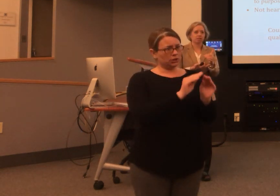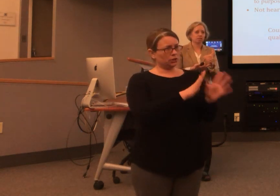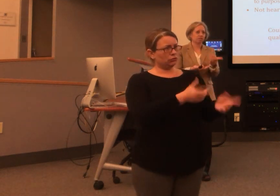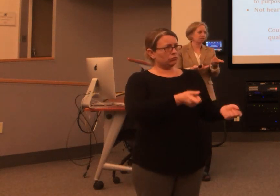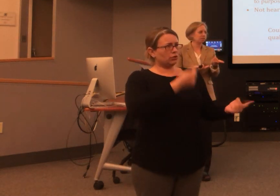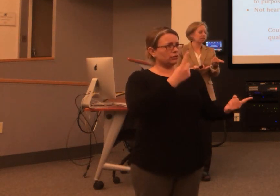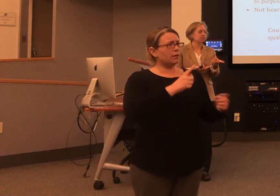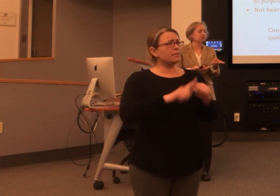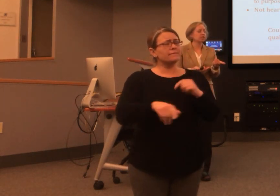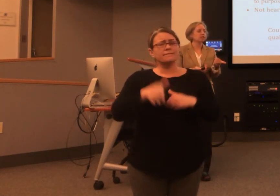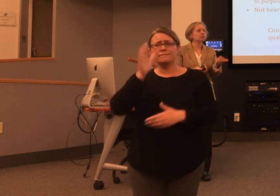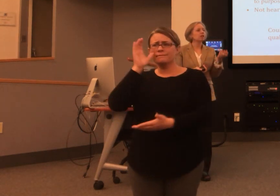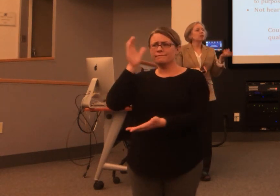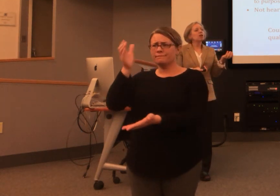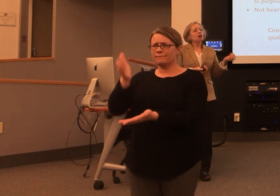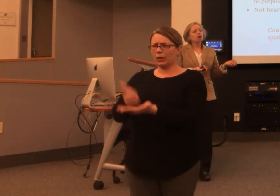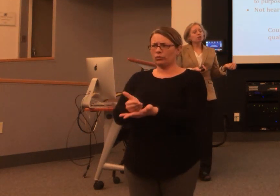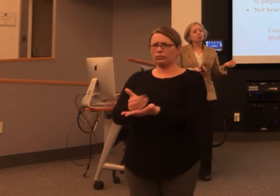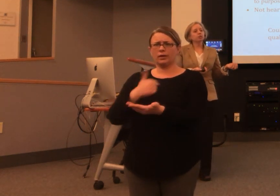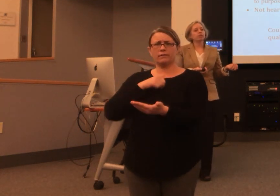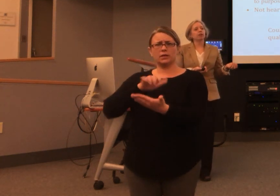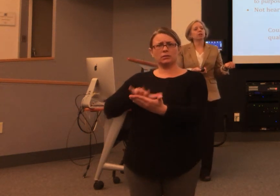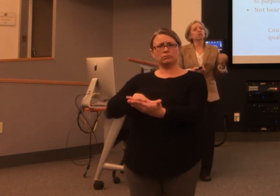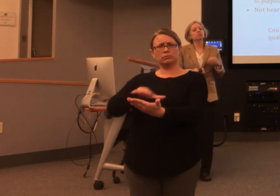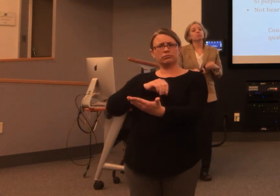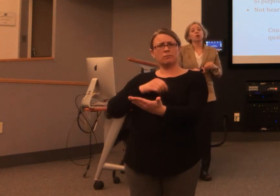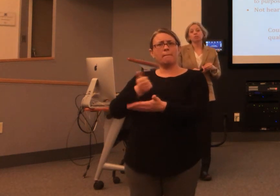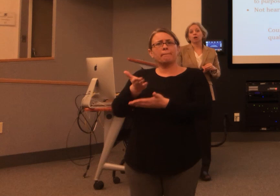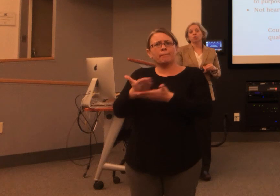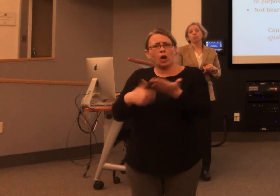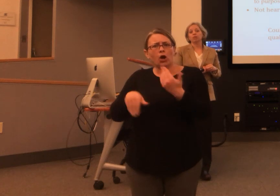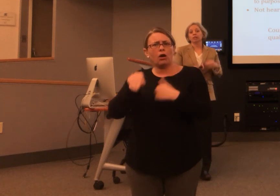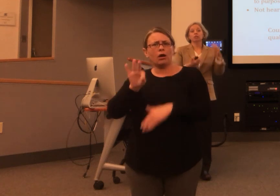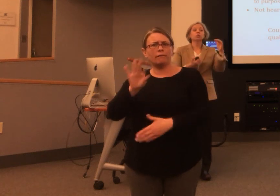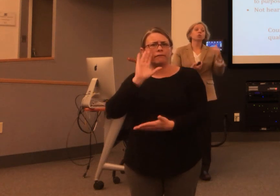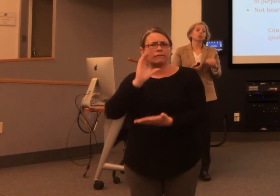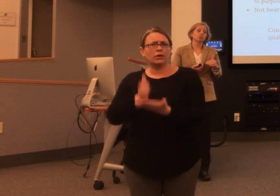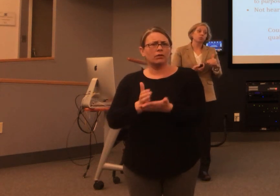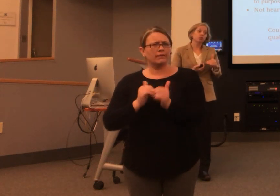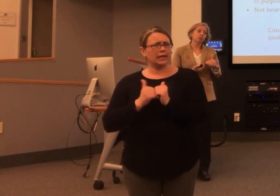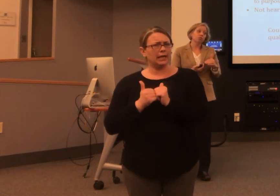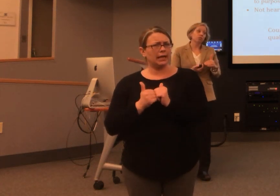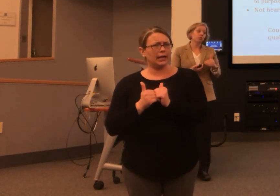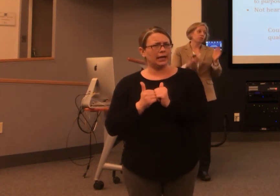That doesn't make sense. Arguably there a small amount would be a low resolution,